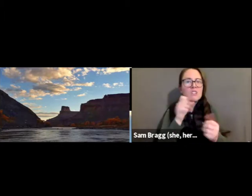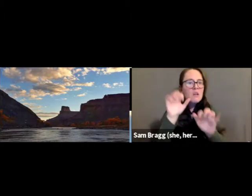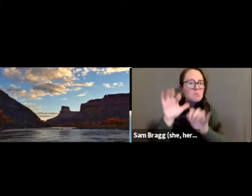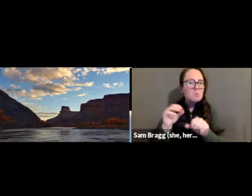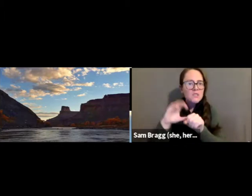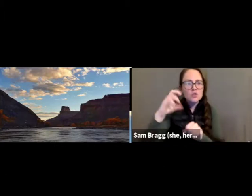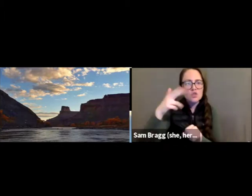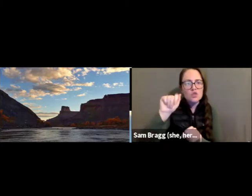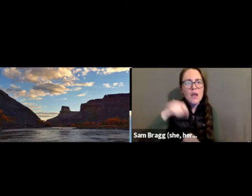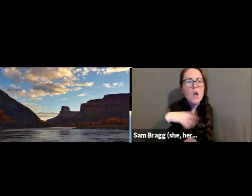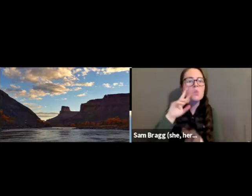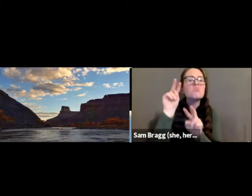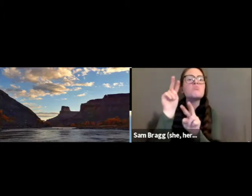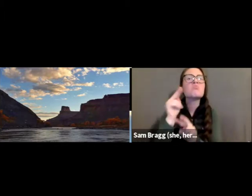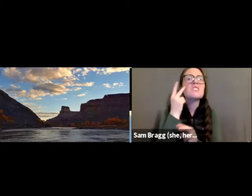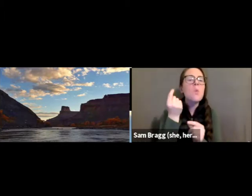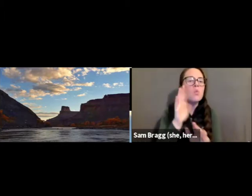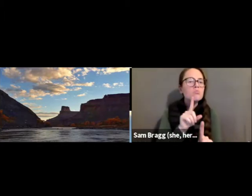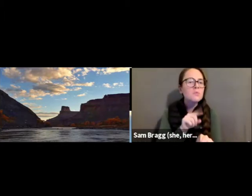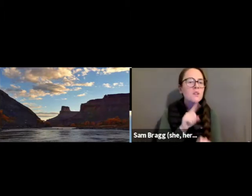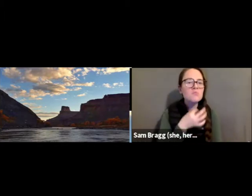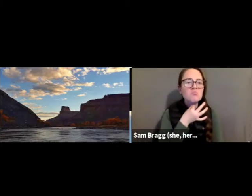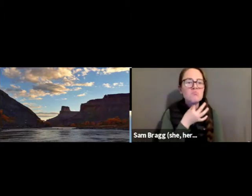all the time myself and so I'm curious to see